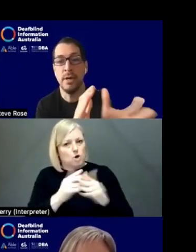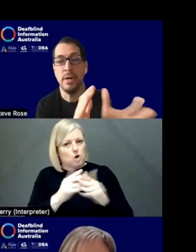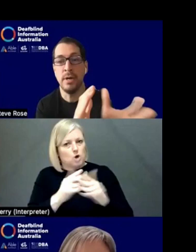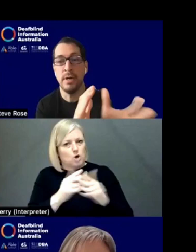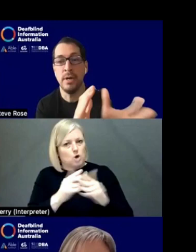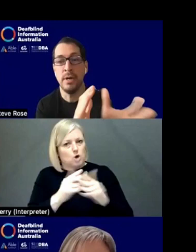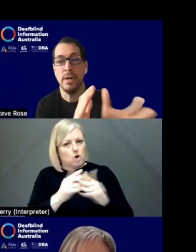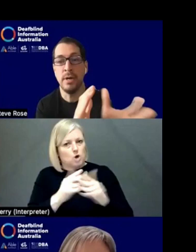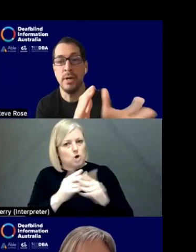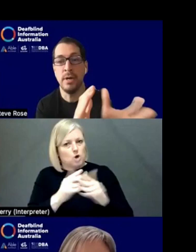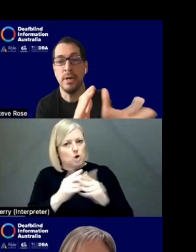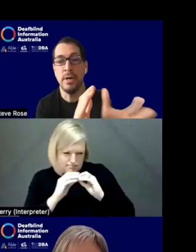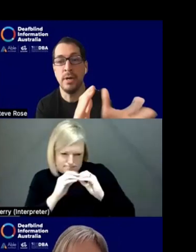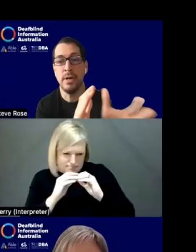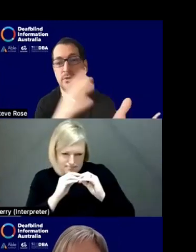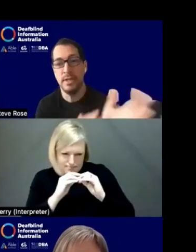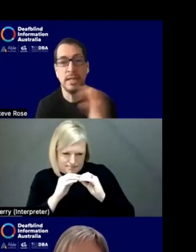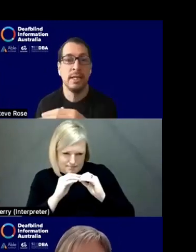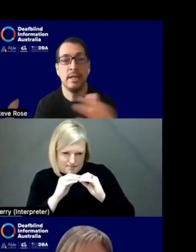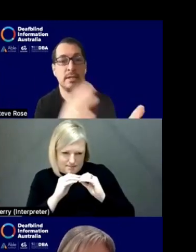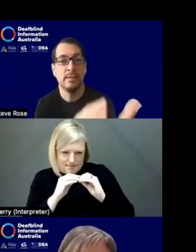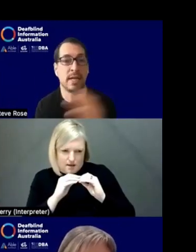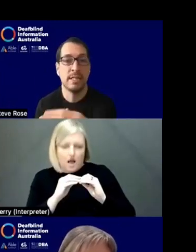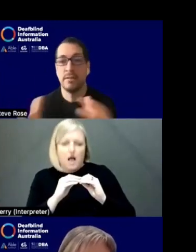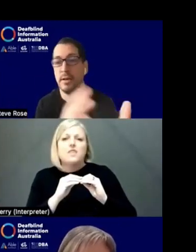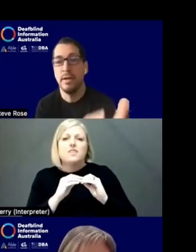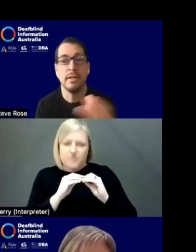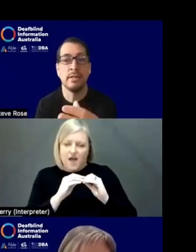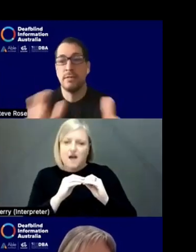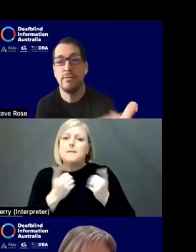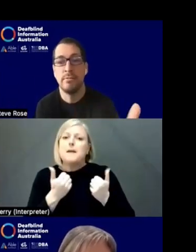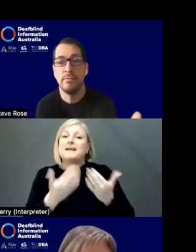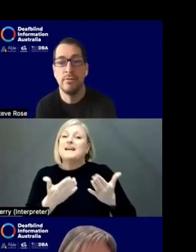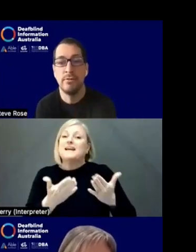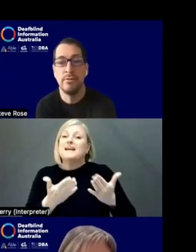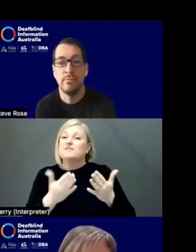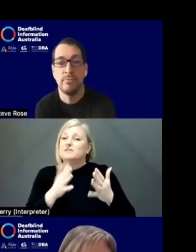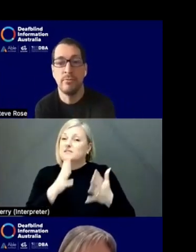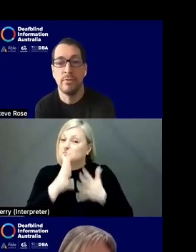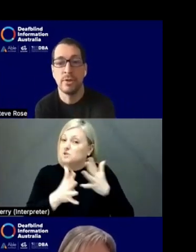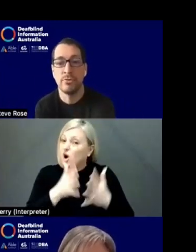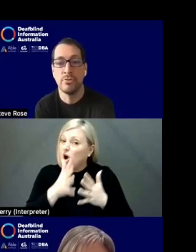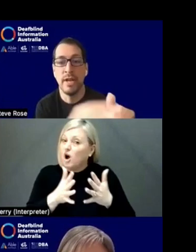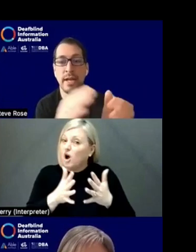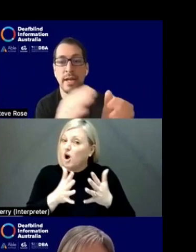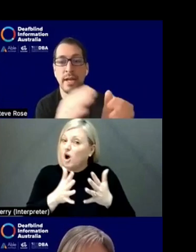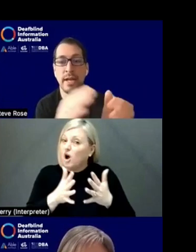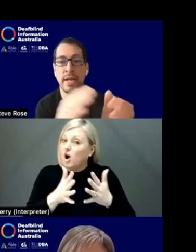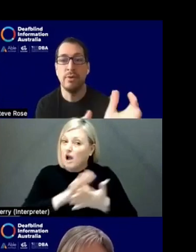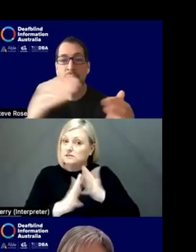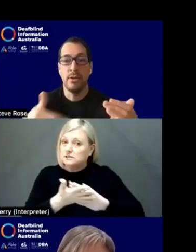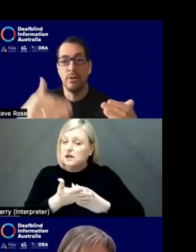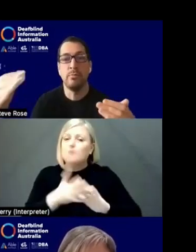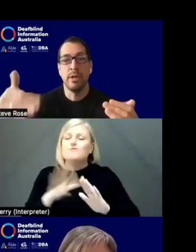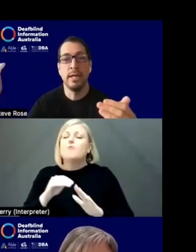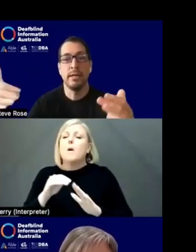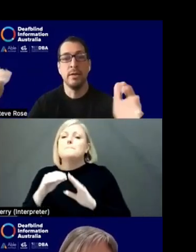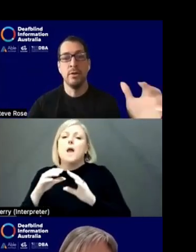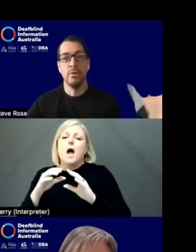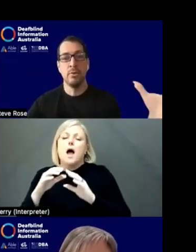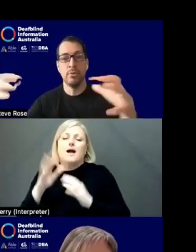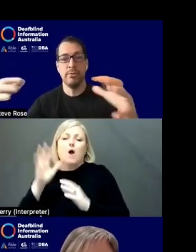meaning, and then also introducing some tactile signs from the cultural language so that you are bringing all